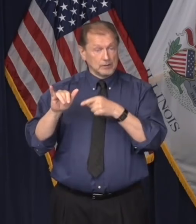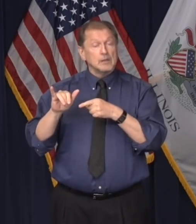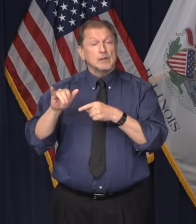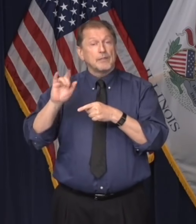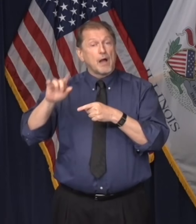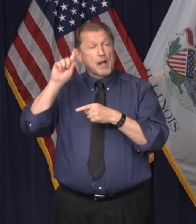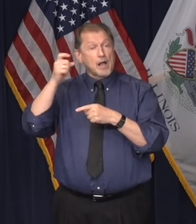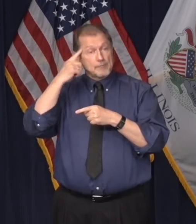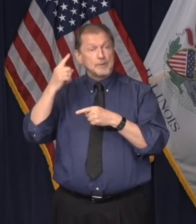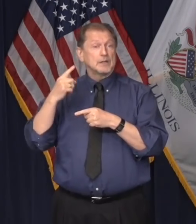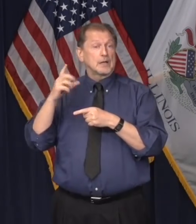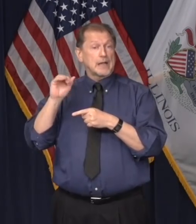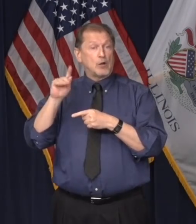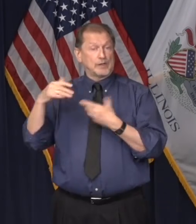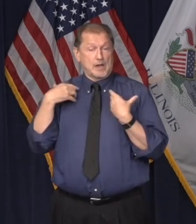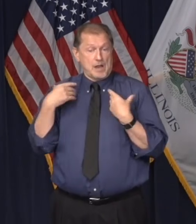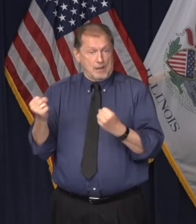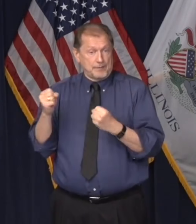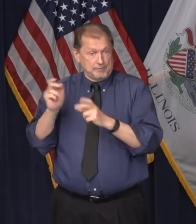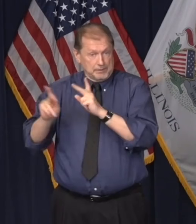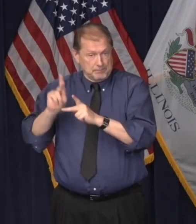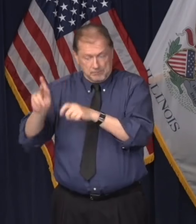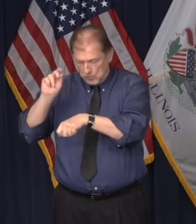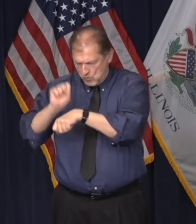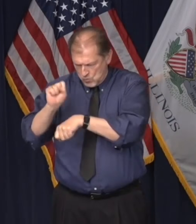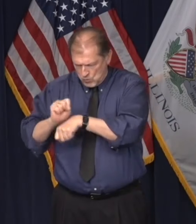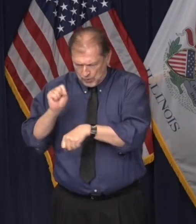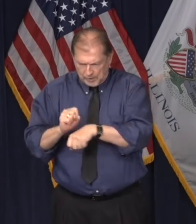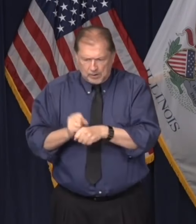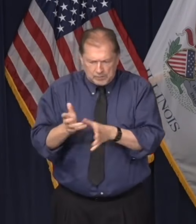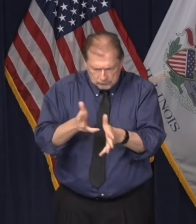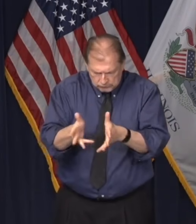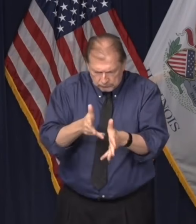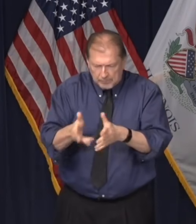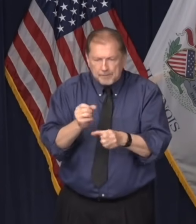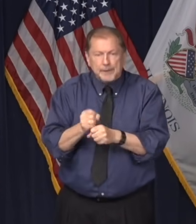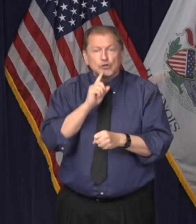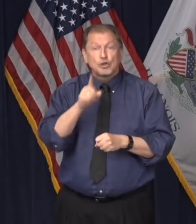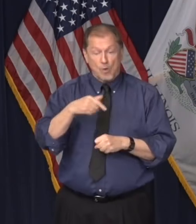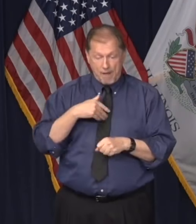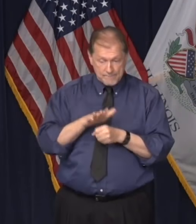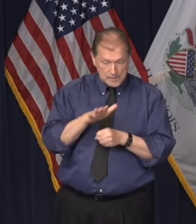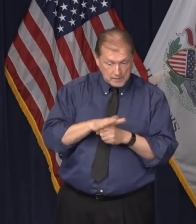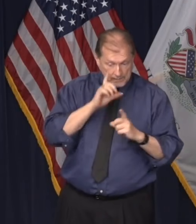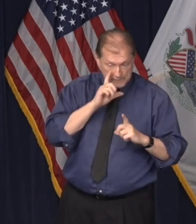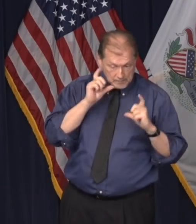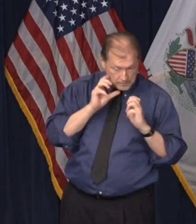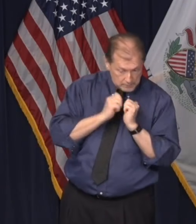COURSE, THE COUNTY PUBLIC HEALTH OFFICIALS ARE VERY MUCH ENGAGED ON THE LOCAL LEVEL TO MAKE SURE